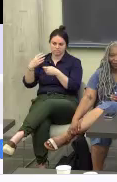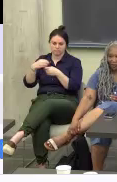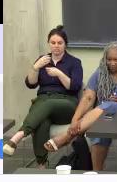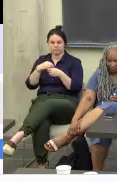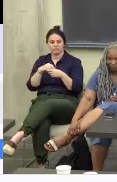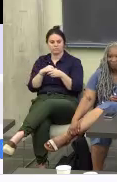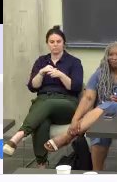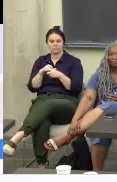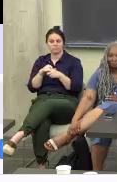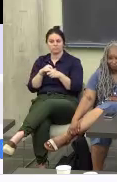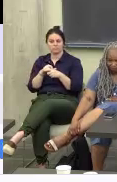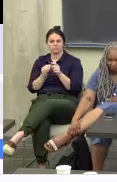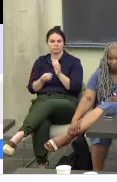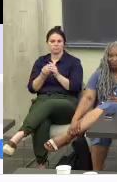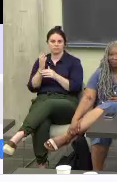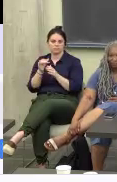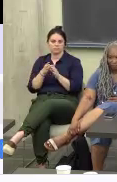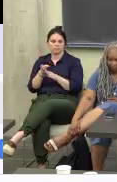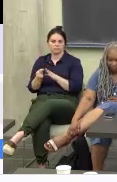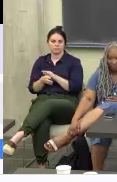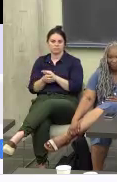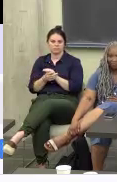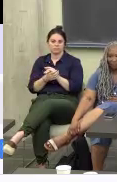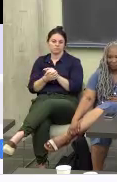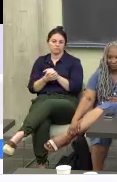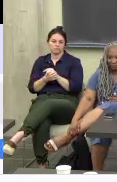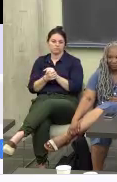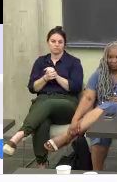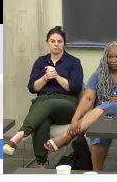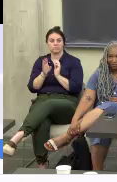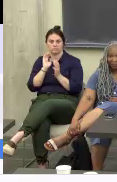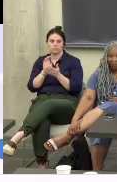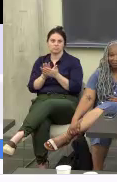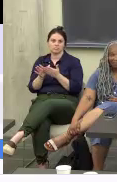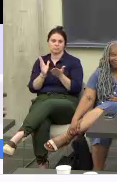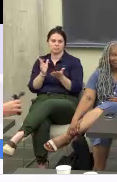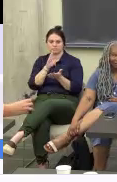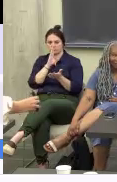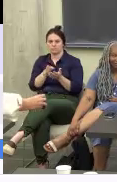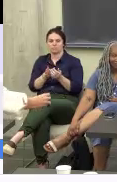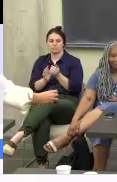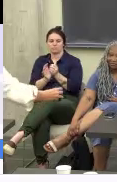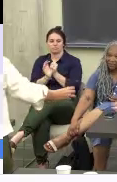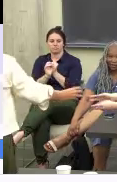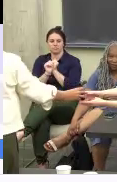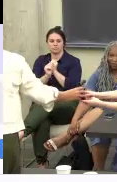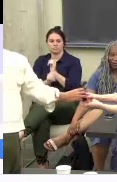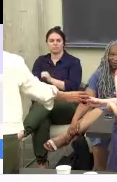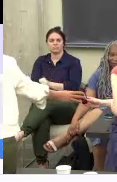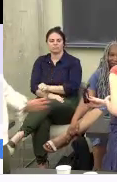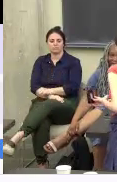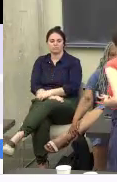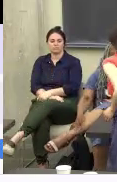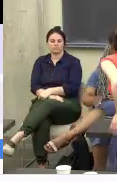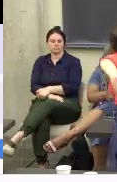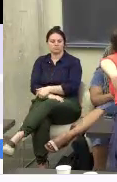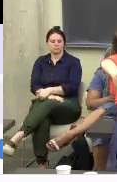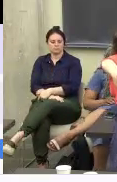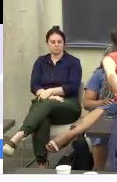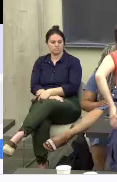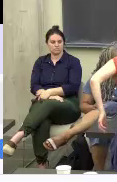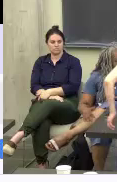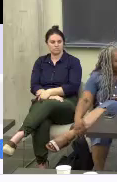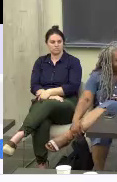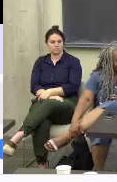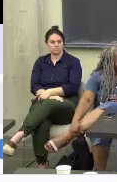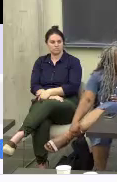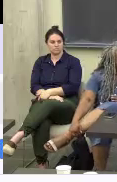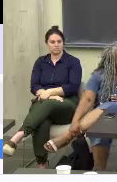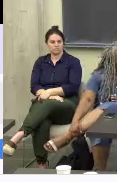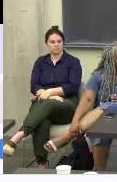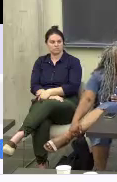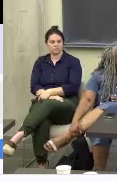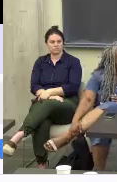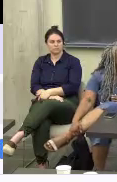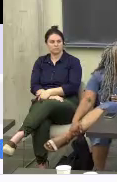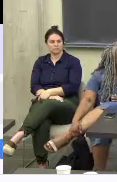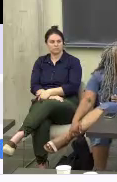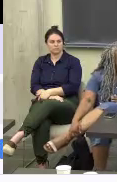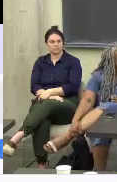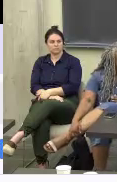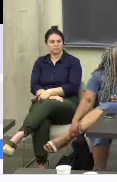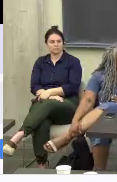And to grow the field. So be kind. Here's the microphone for you. There was something